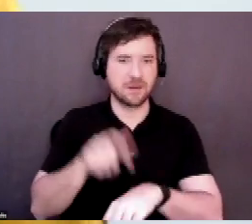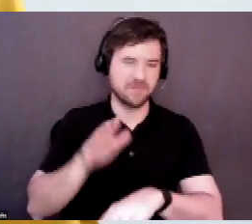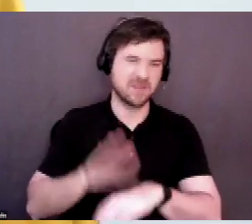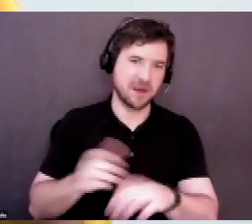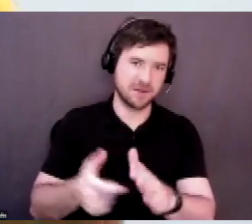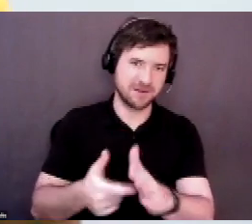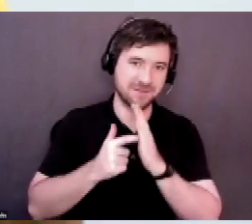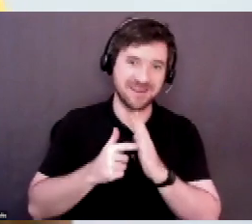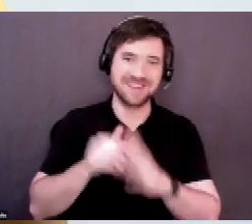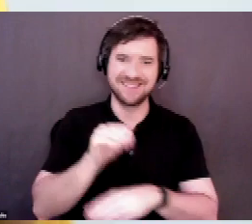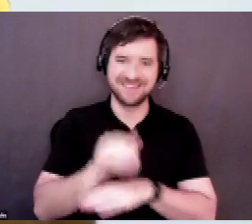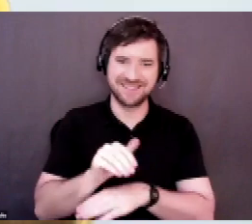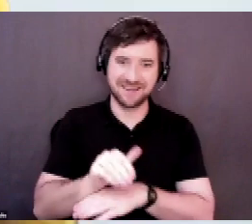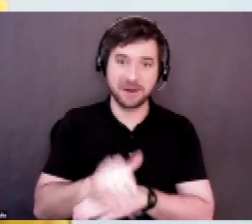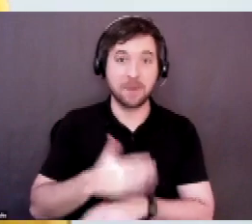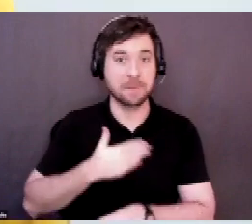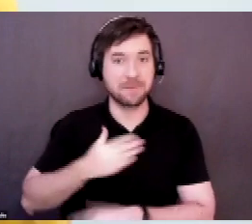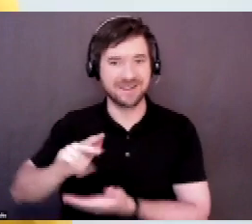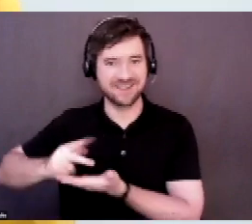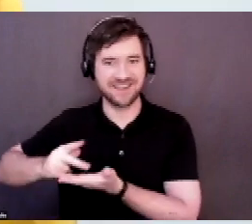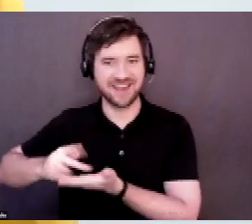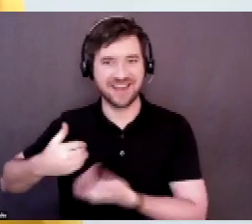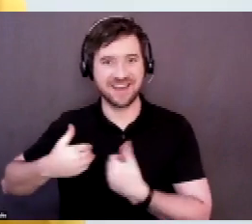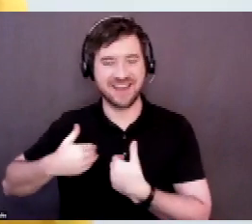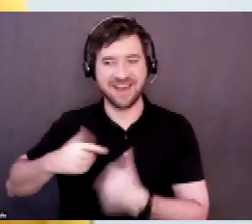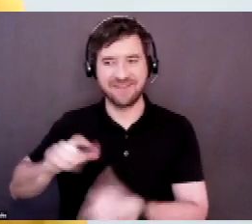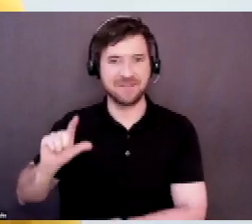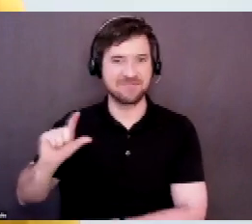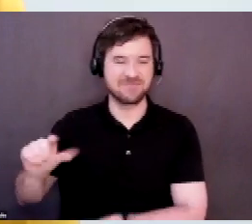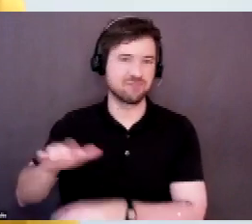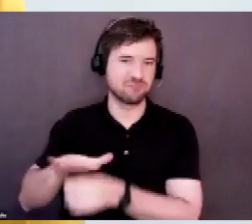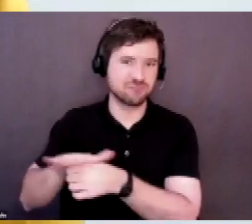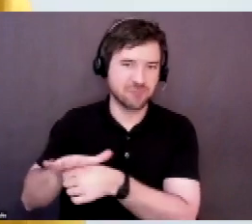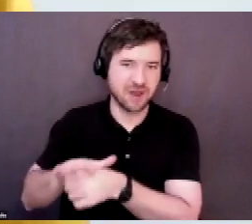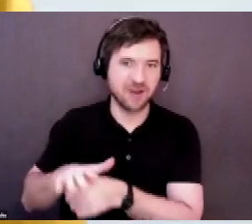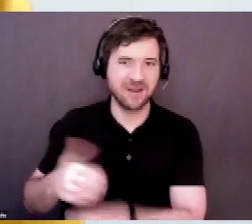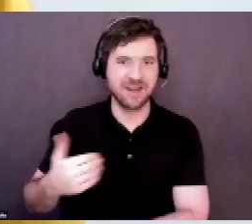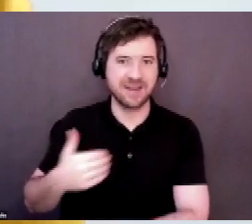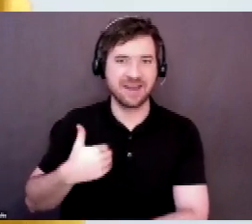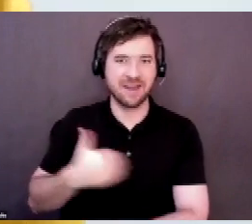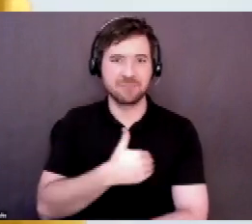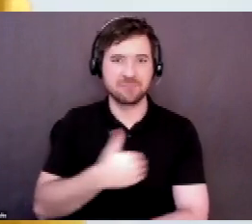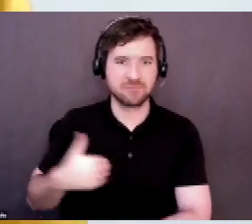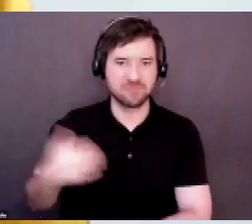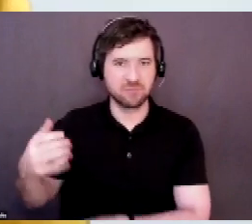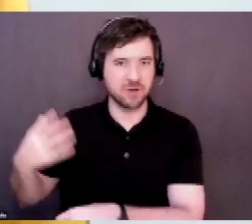I had a little area where I had a stationary breast pump. And I will say I didn't have people come over for a long time